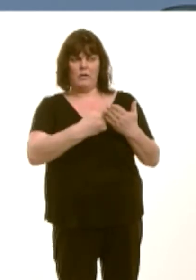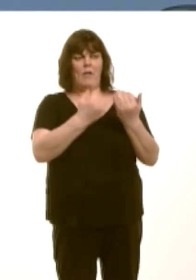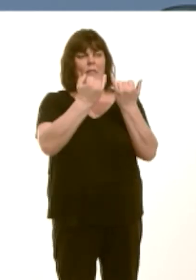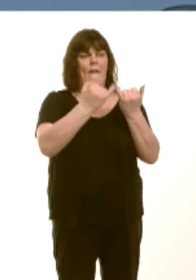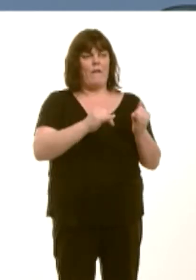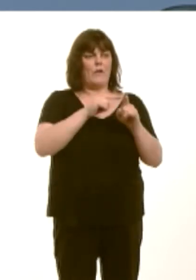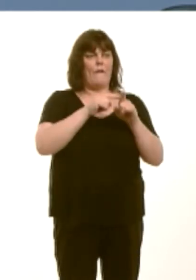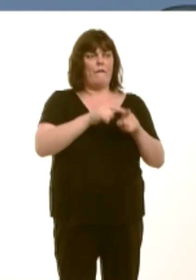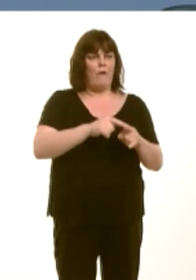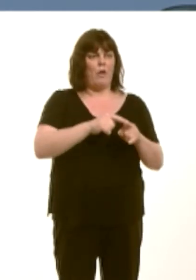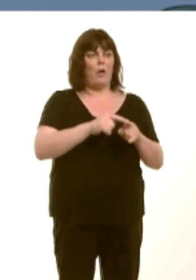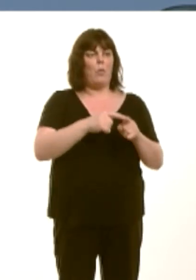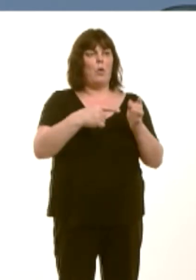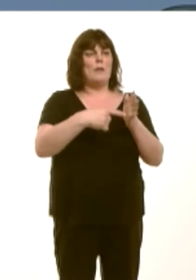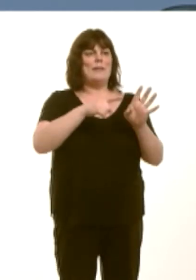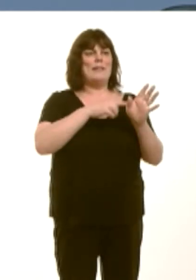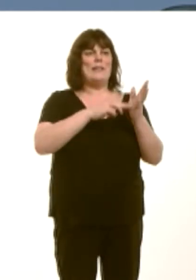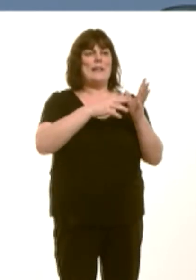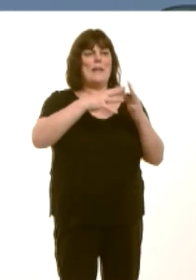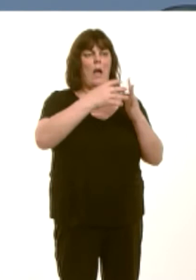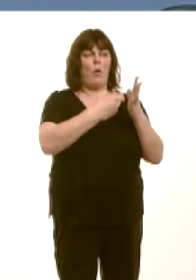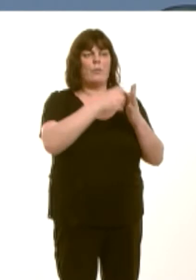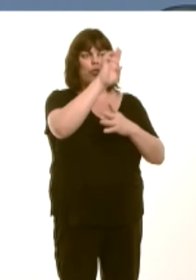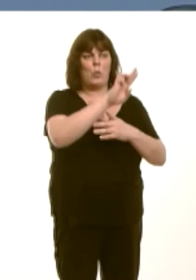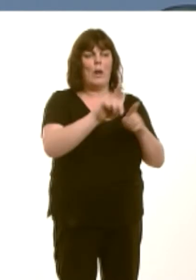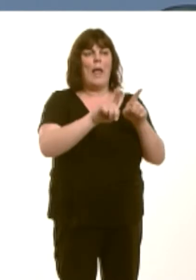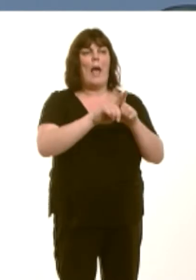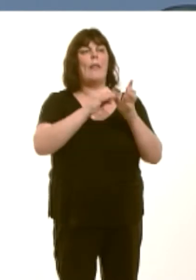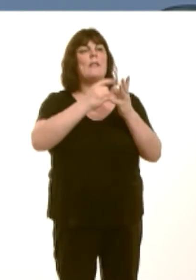in connection with Tynyrheol Primary School and the removal of the silt mound in Porthcawl.